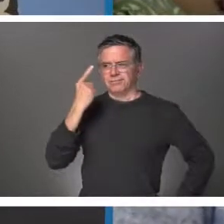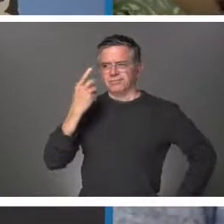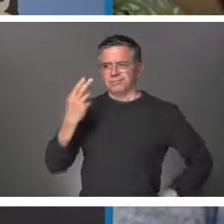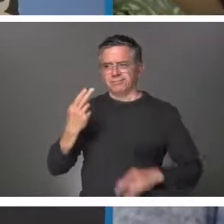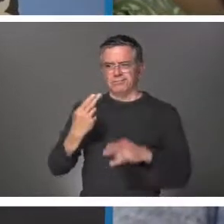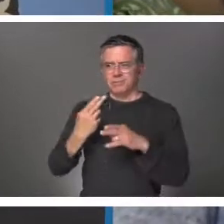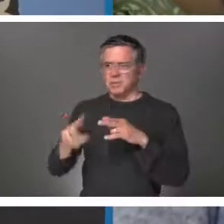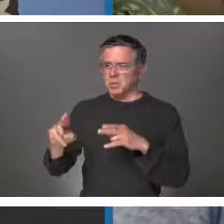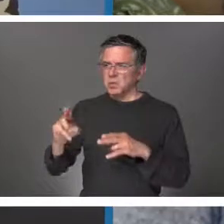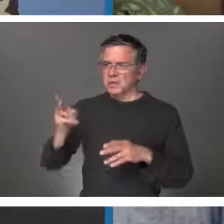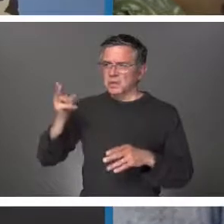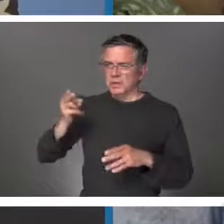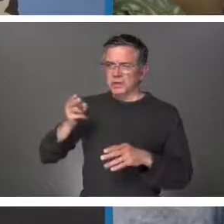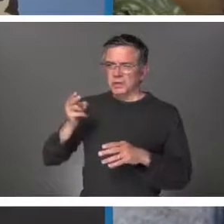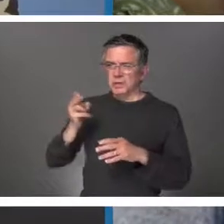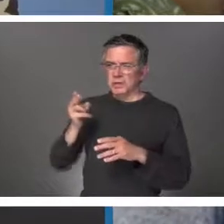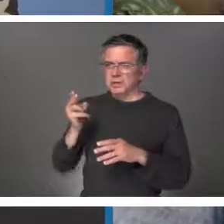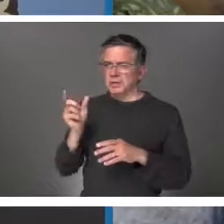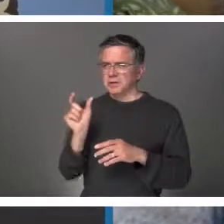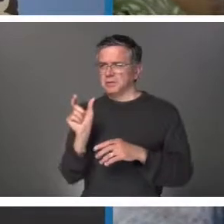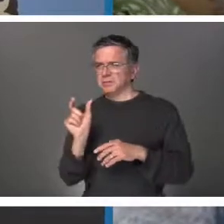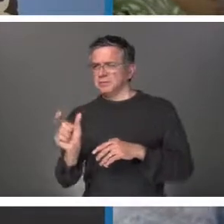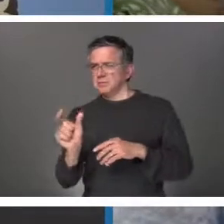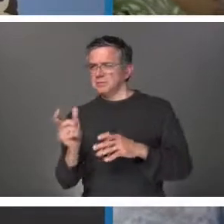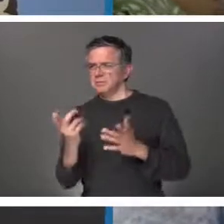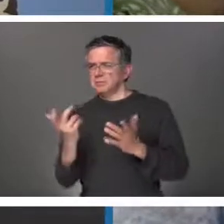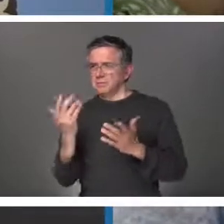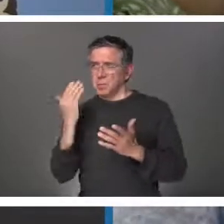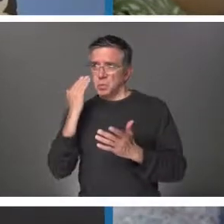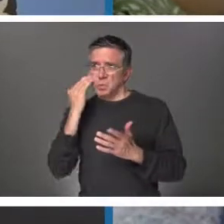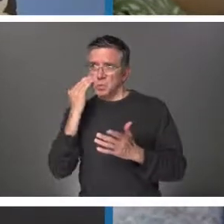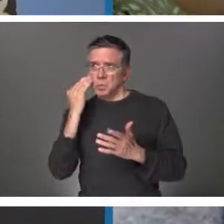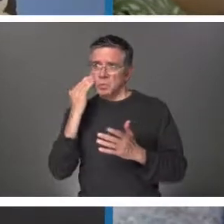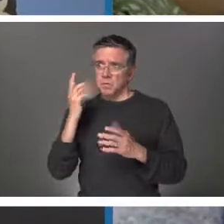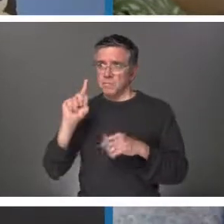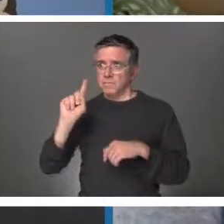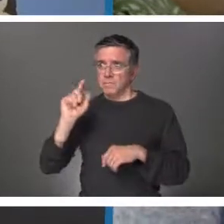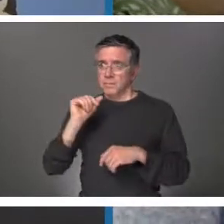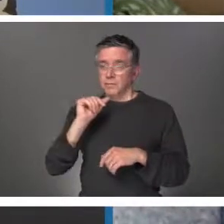You know, this is not the first time that a pandemic has hit this globe,